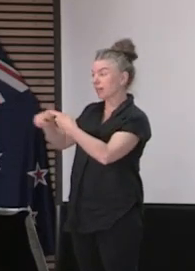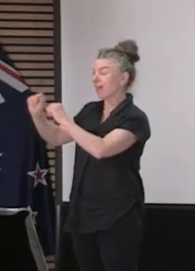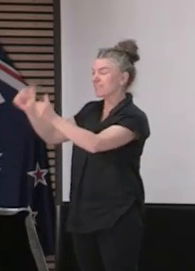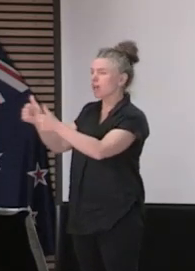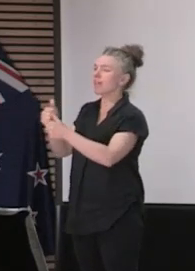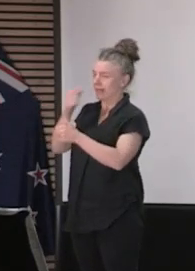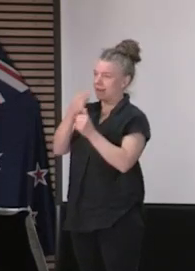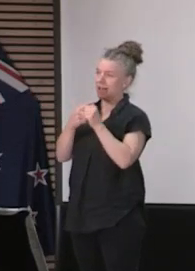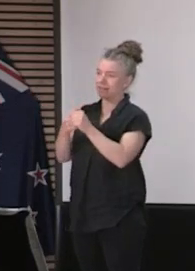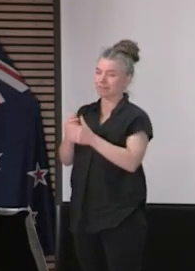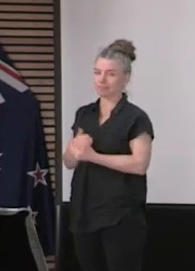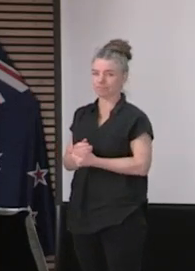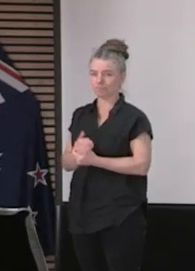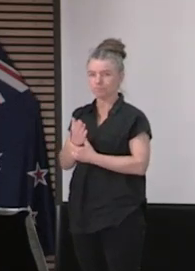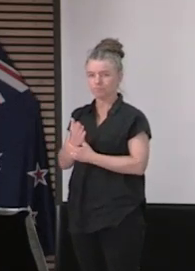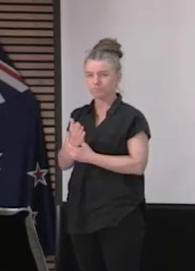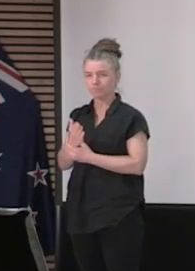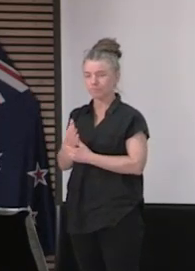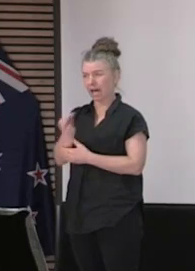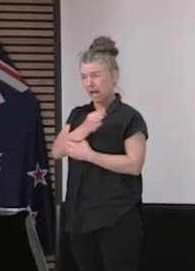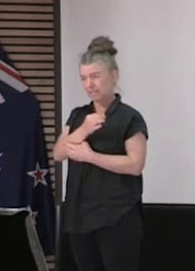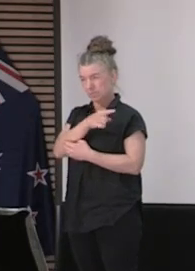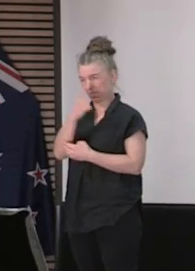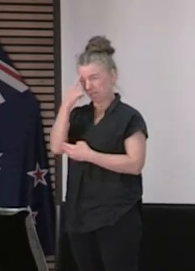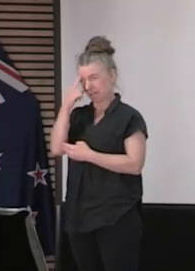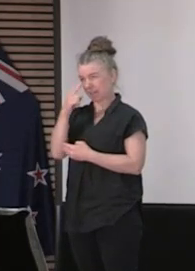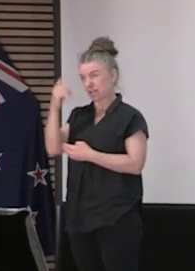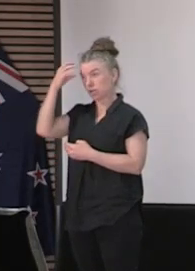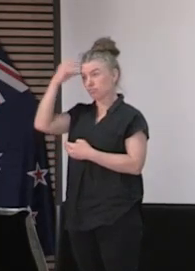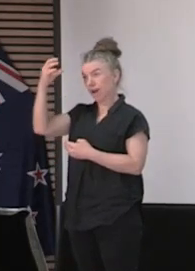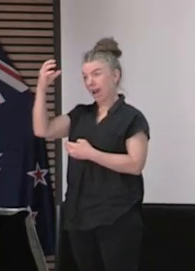Does it sit with youmorally that the Crown can'tdirectly there.